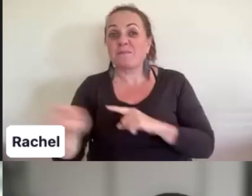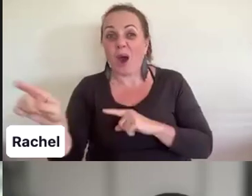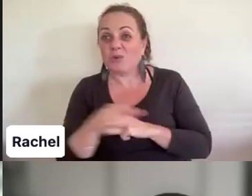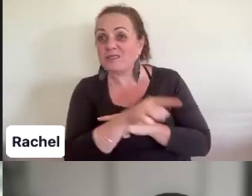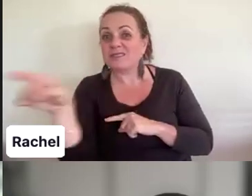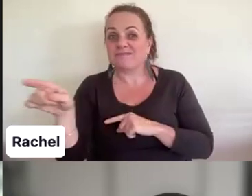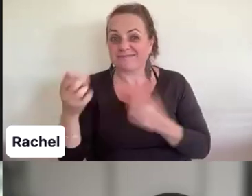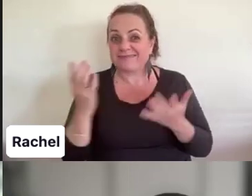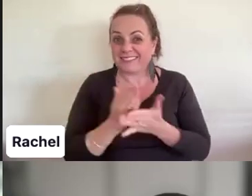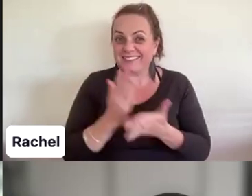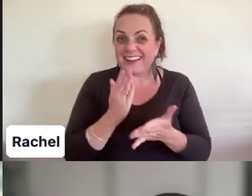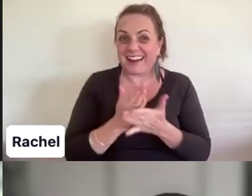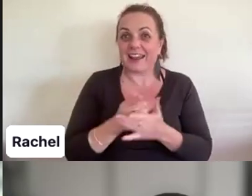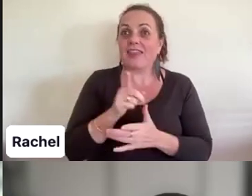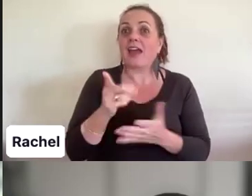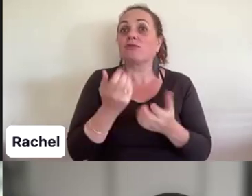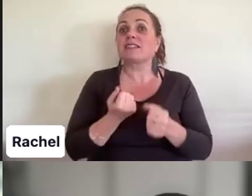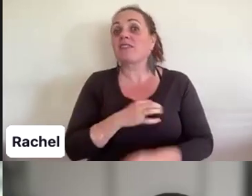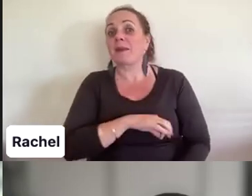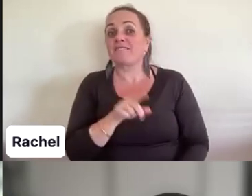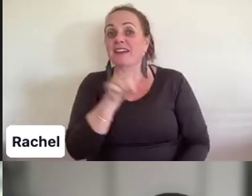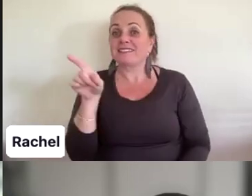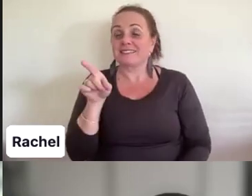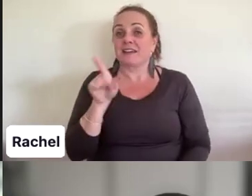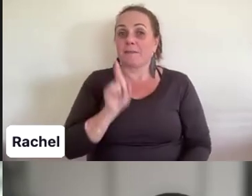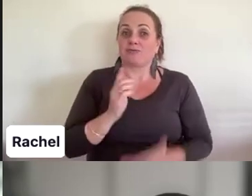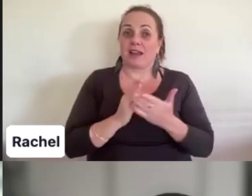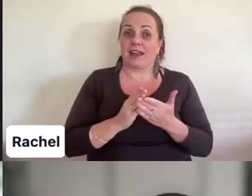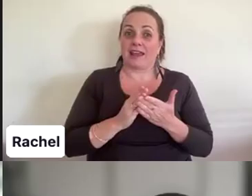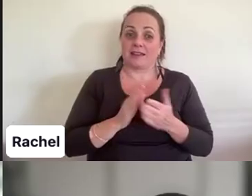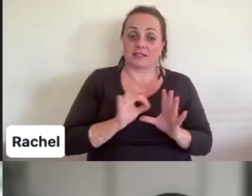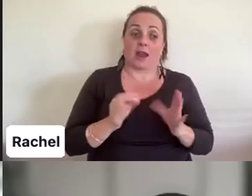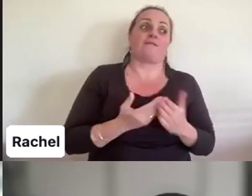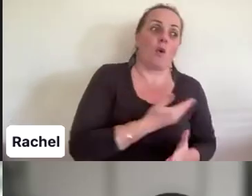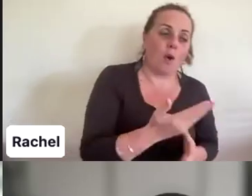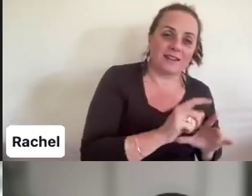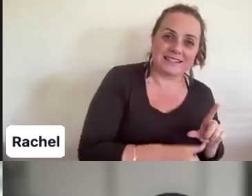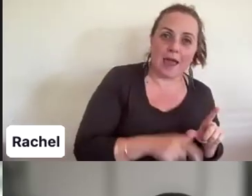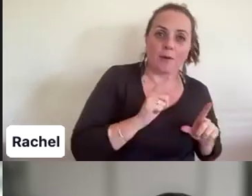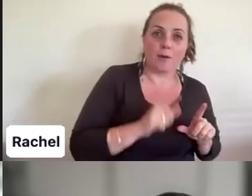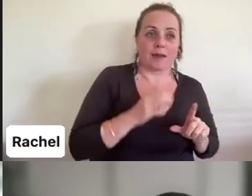to get the benefit from them. So yeah, I think that's something that we can look to. Awesome,